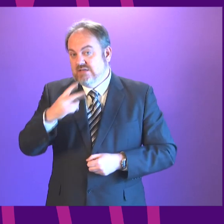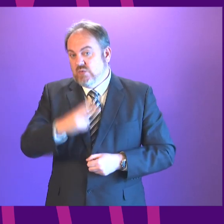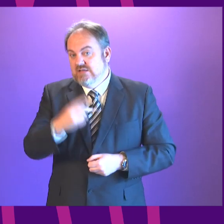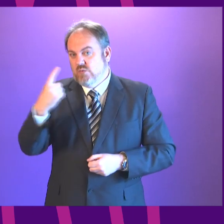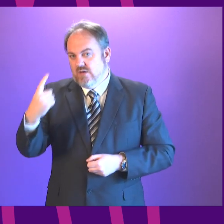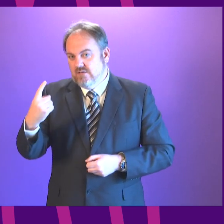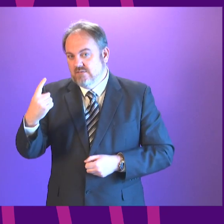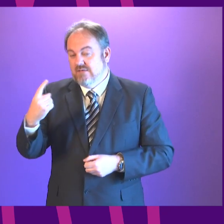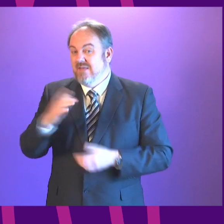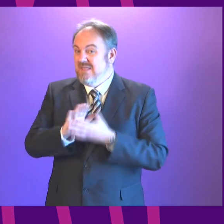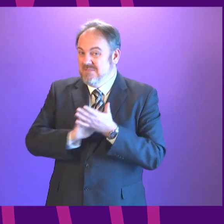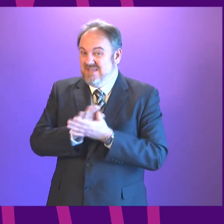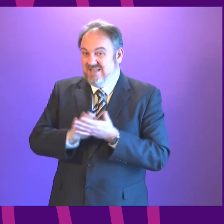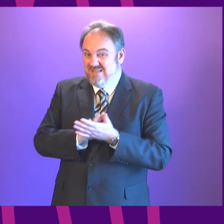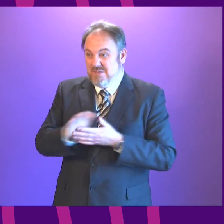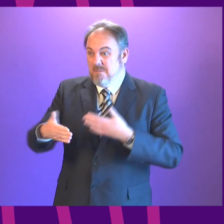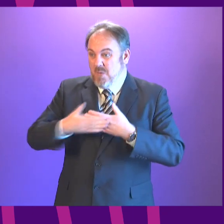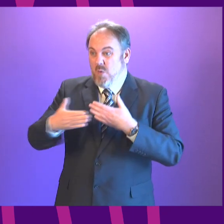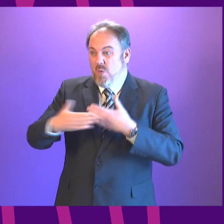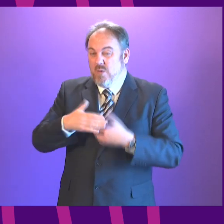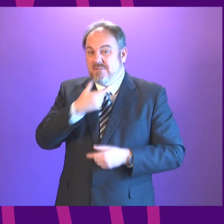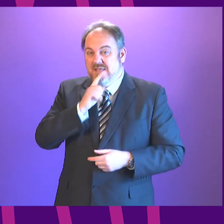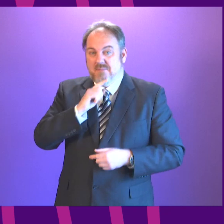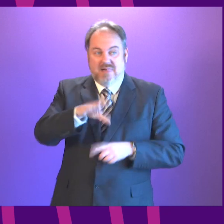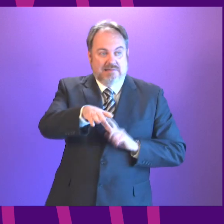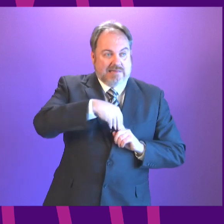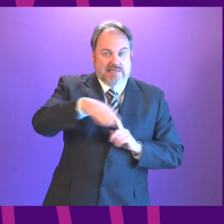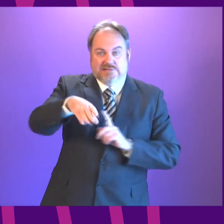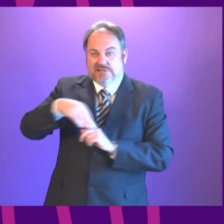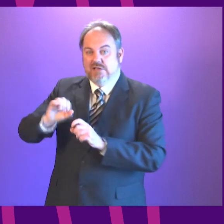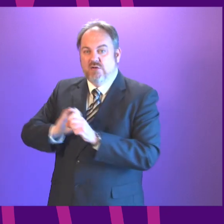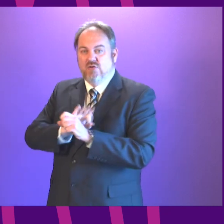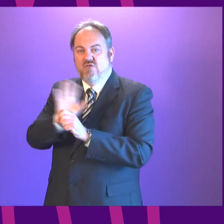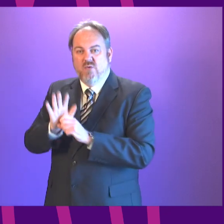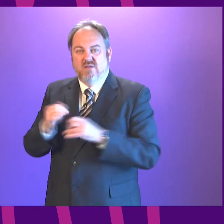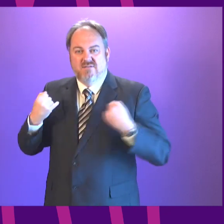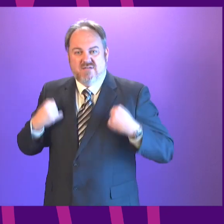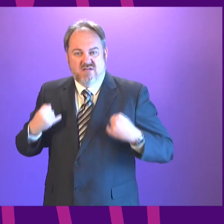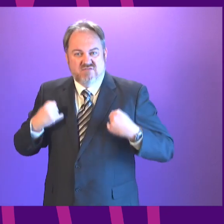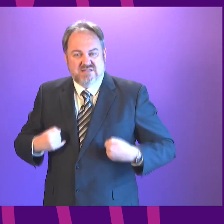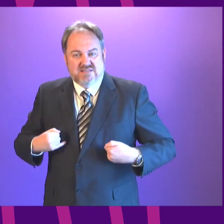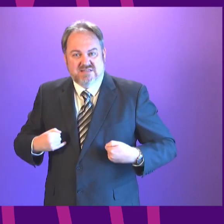catching Covid and, even without the new strain causing more severe illness, that would result